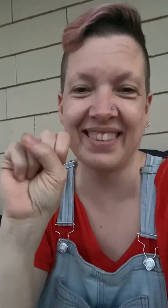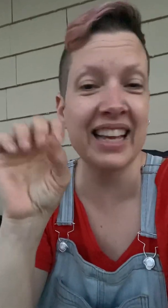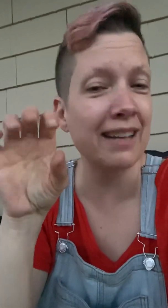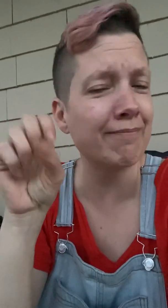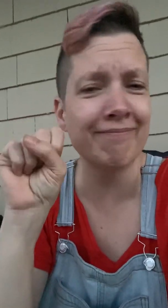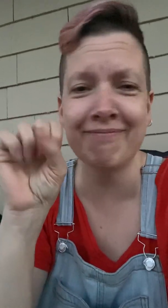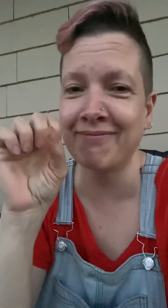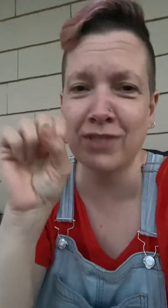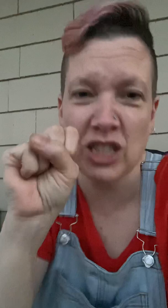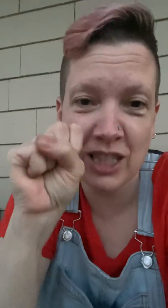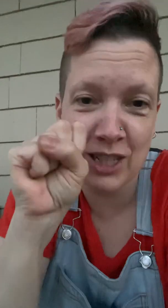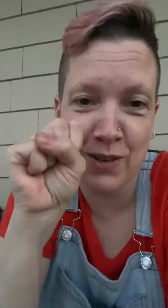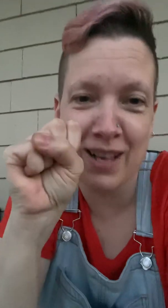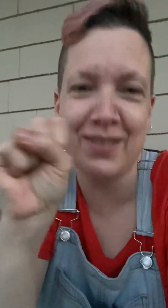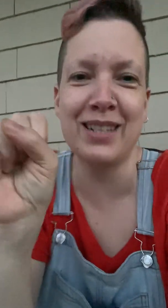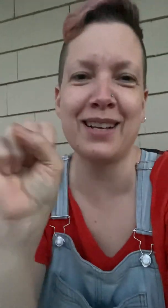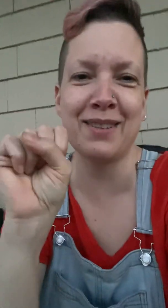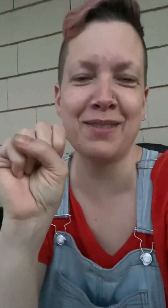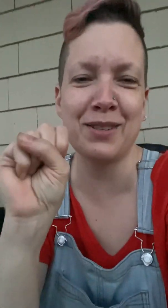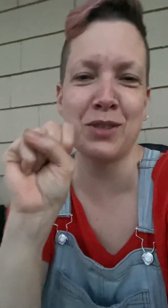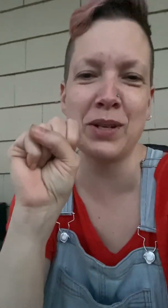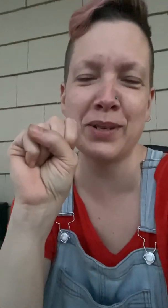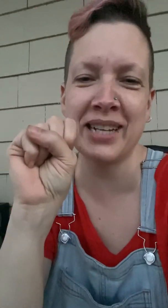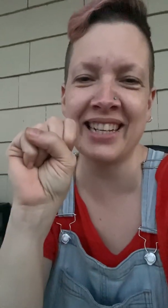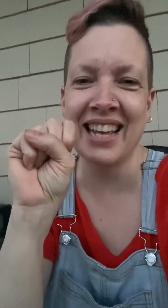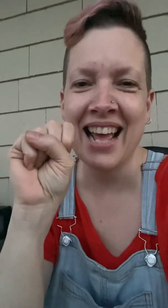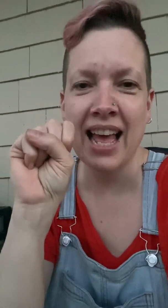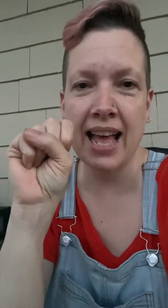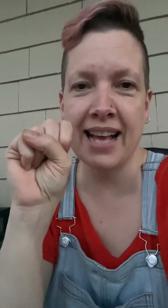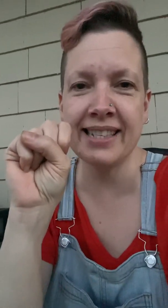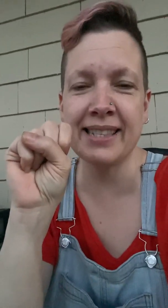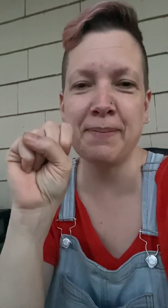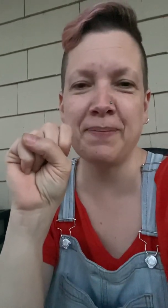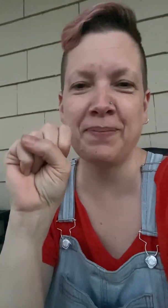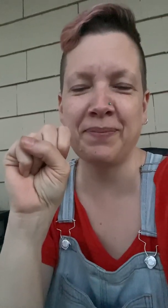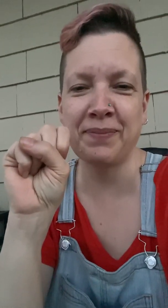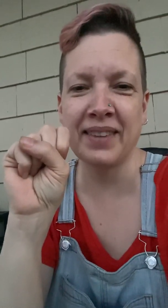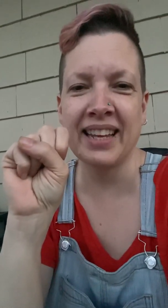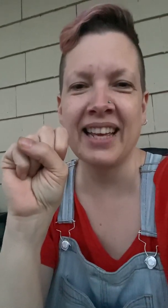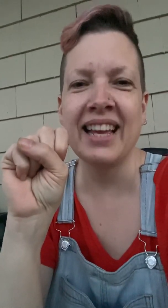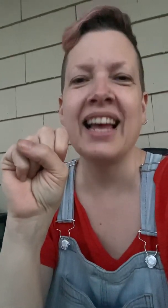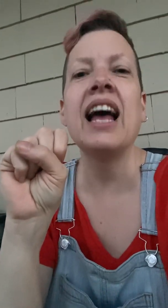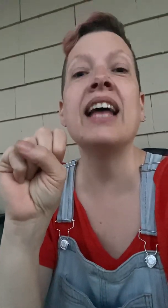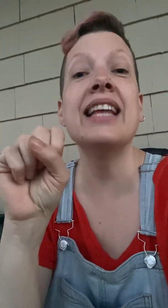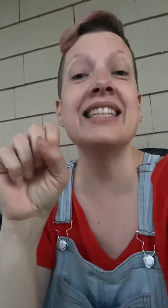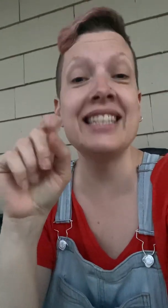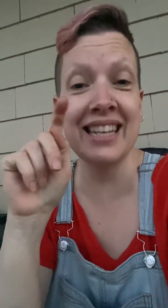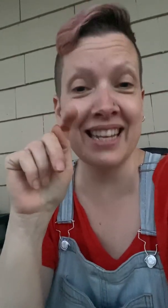Again, you don't have to squeeze real tight... S. And then T.